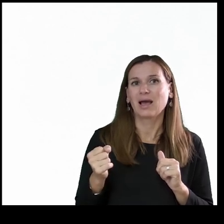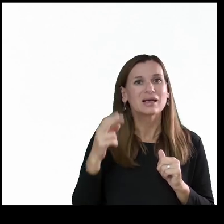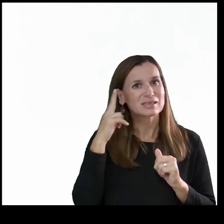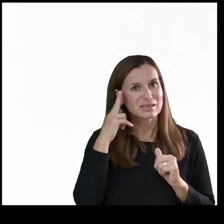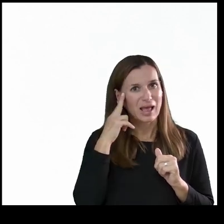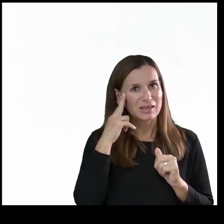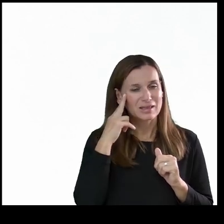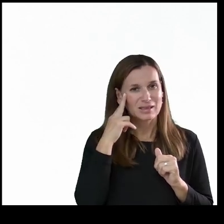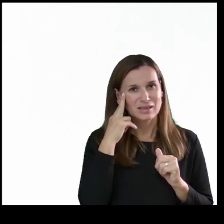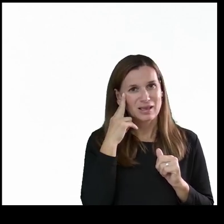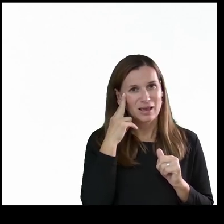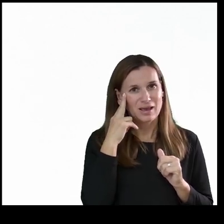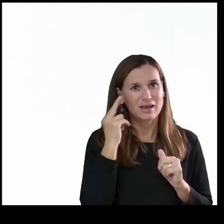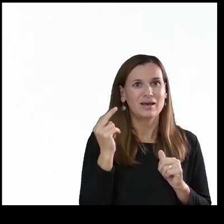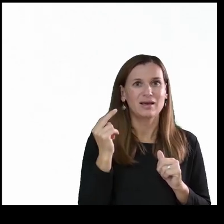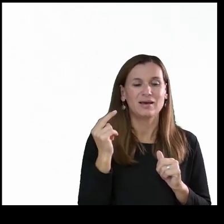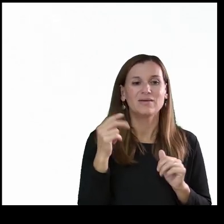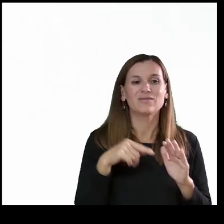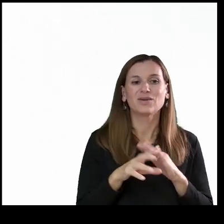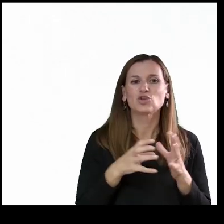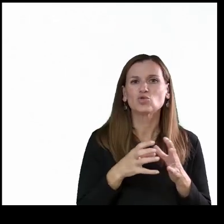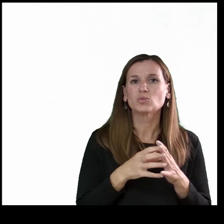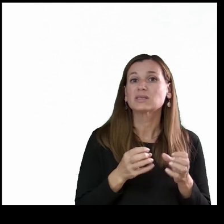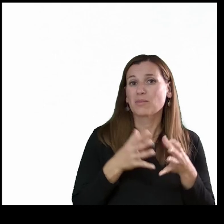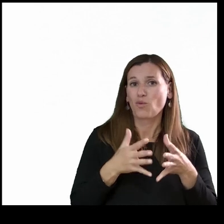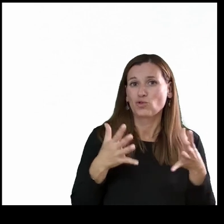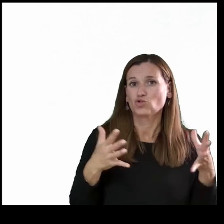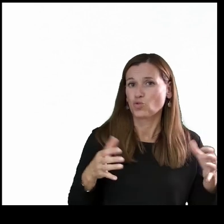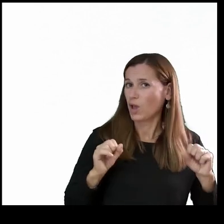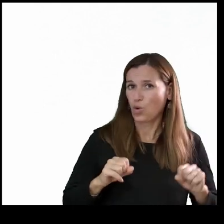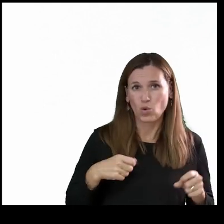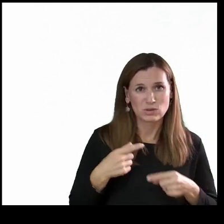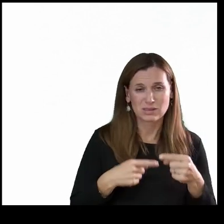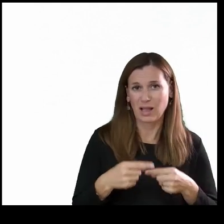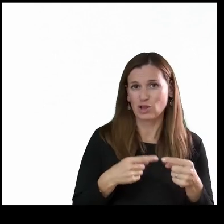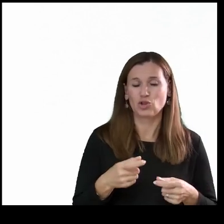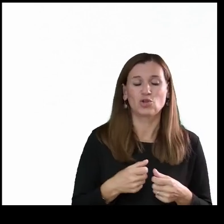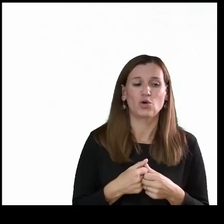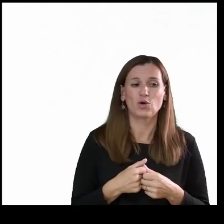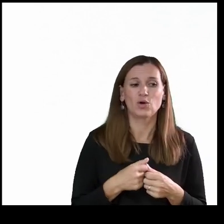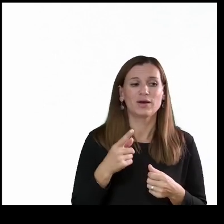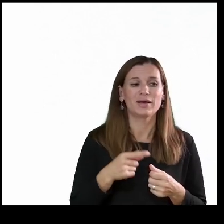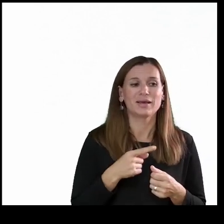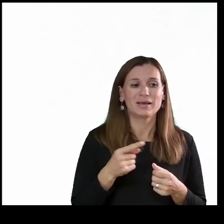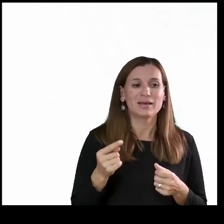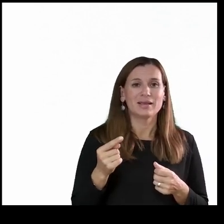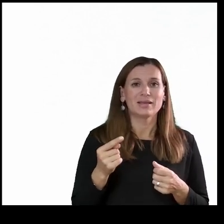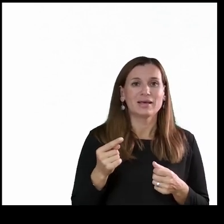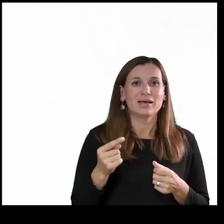of knowledge of our society is increasing constantly in an exponential read while